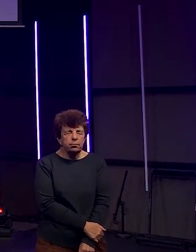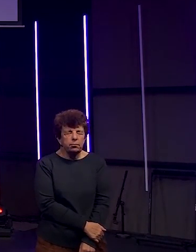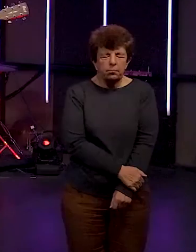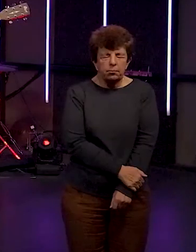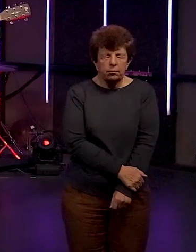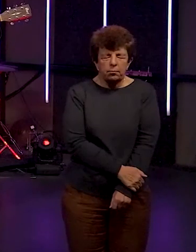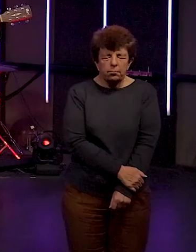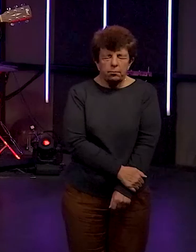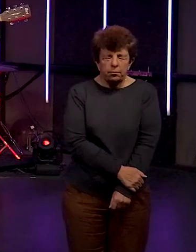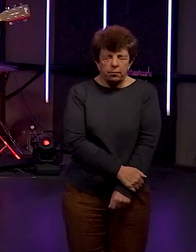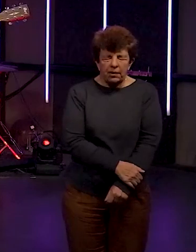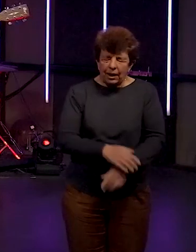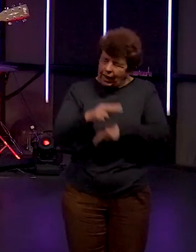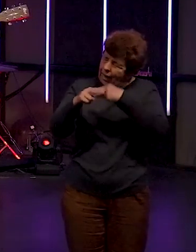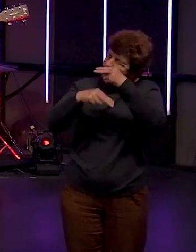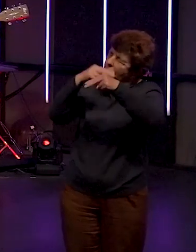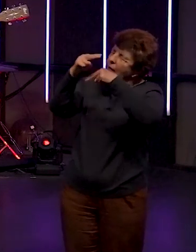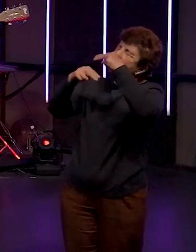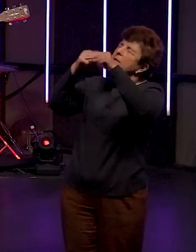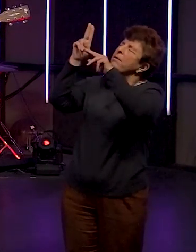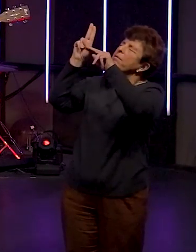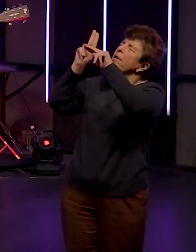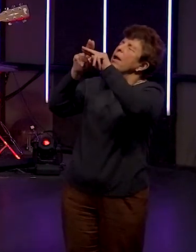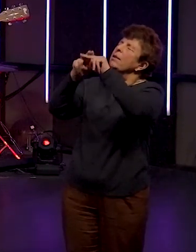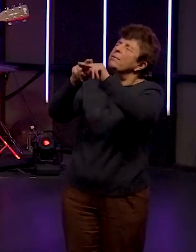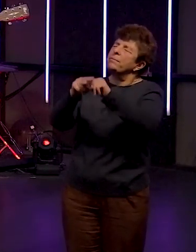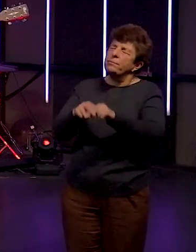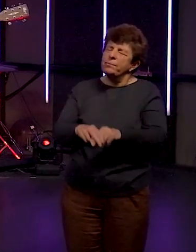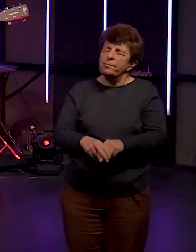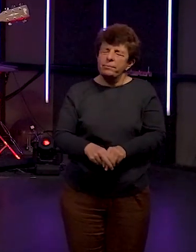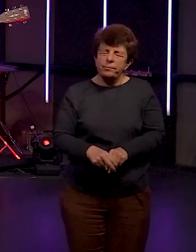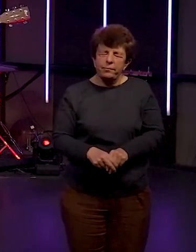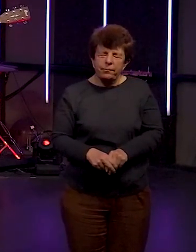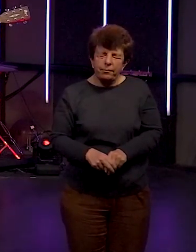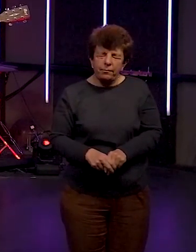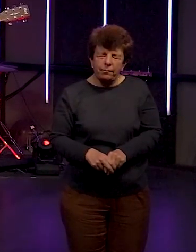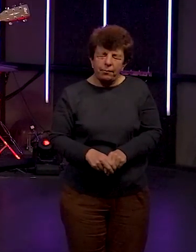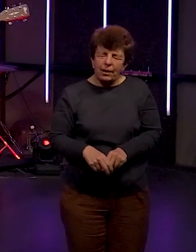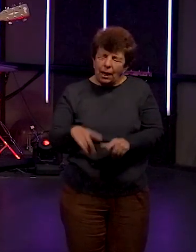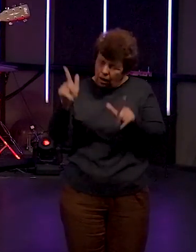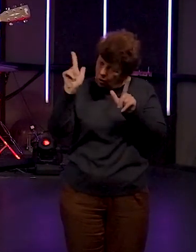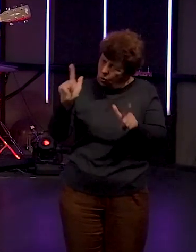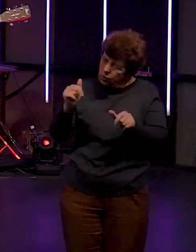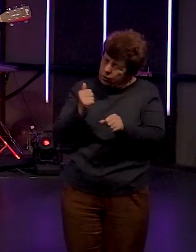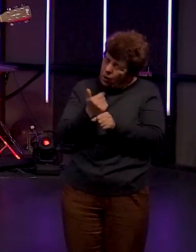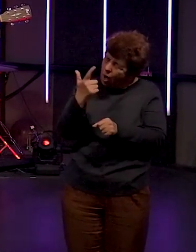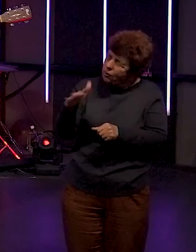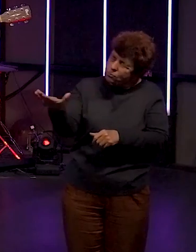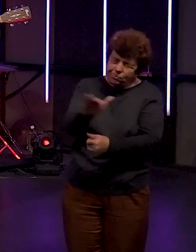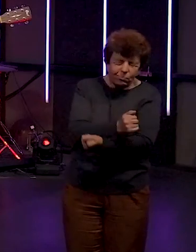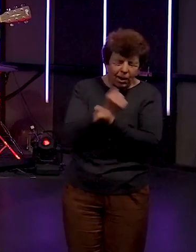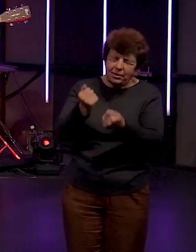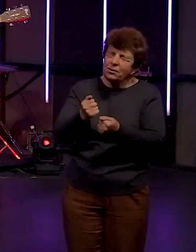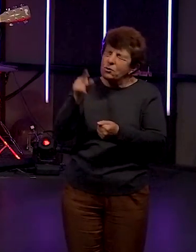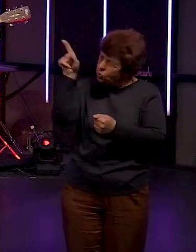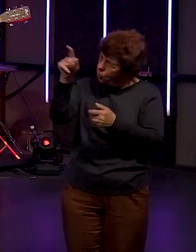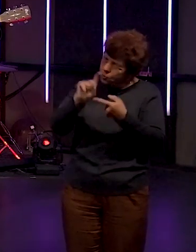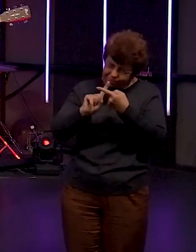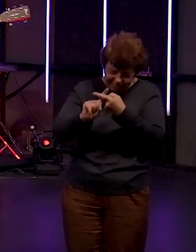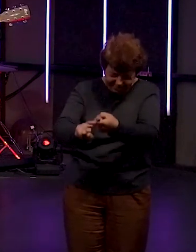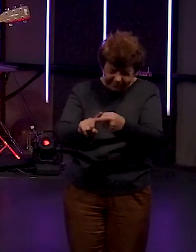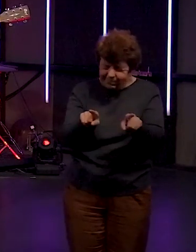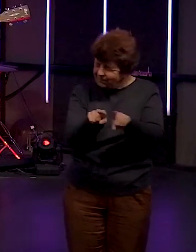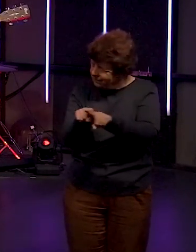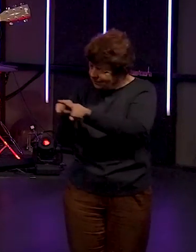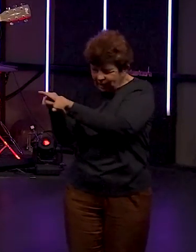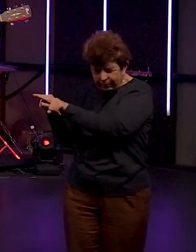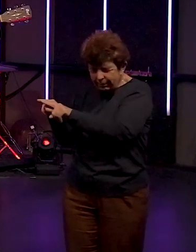(Praying) Dear Heavenly Father, Lord God almighty I thank you that you are constant. And Lord God